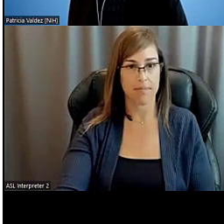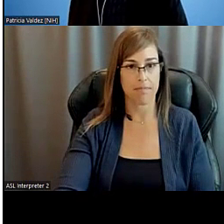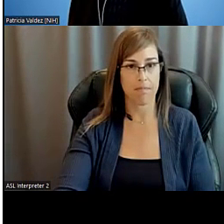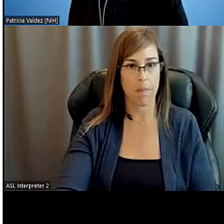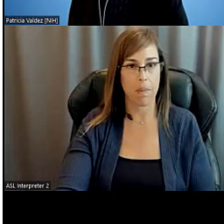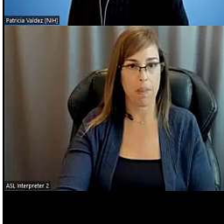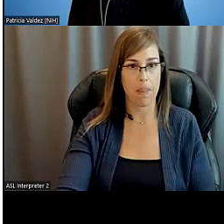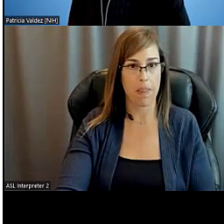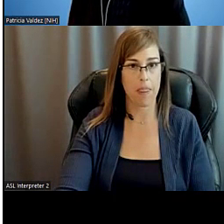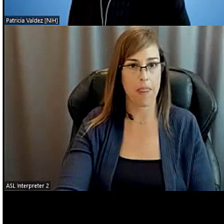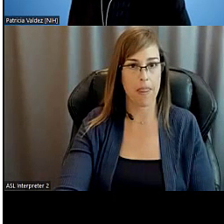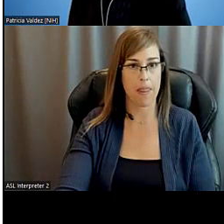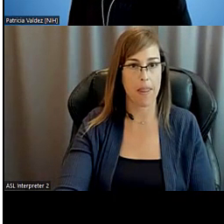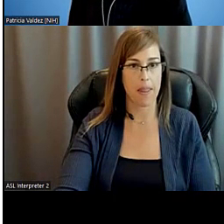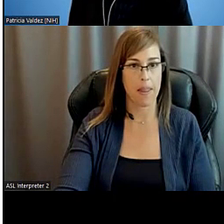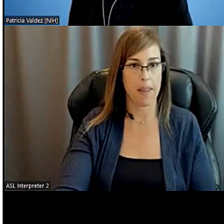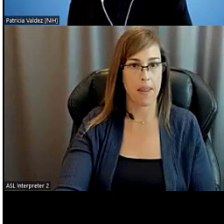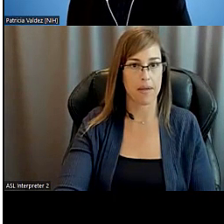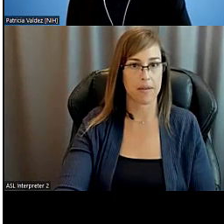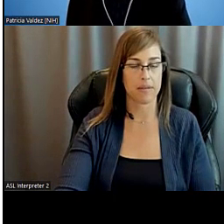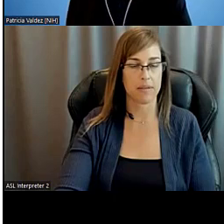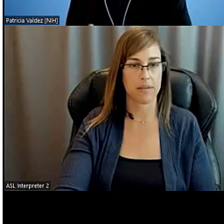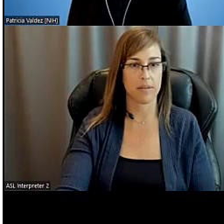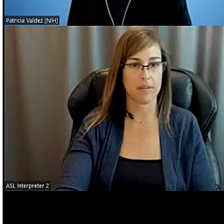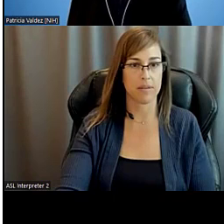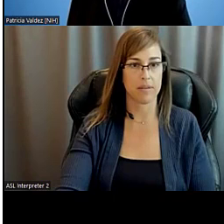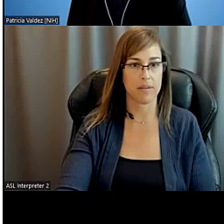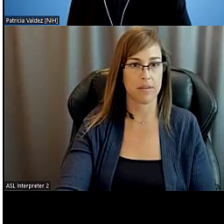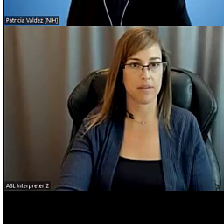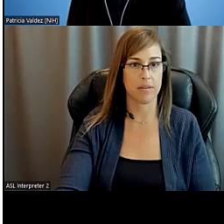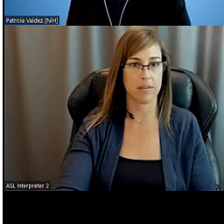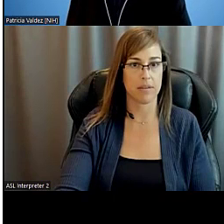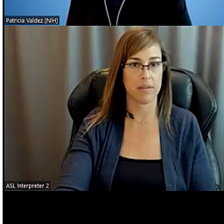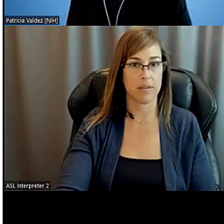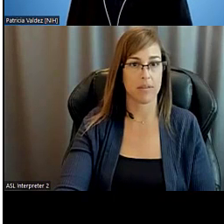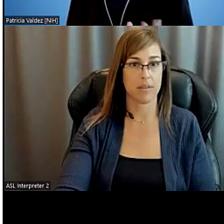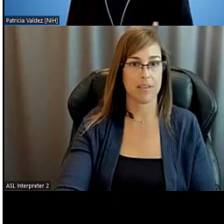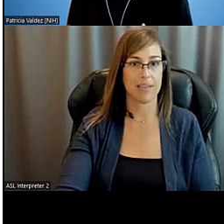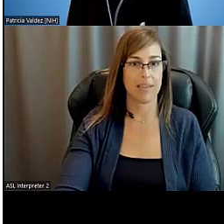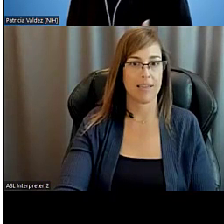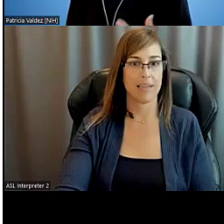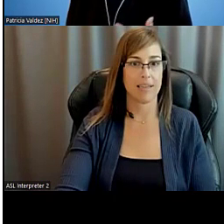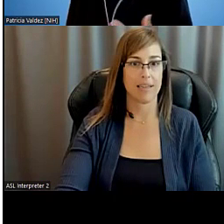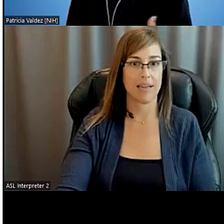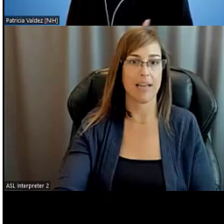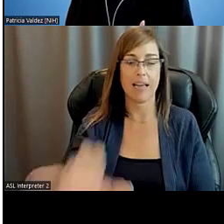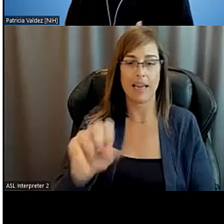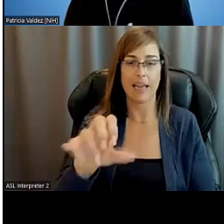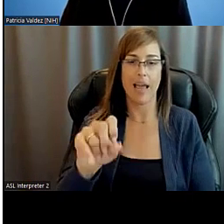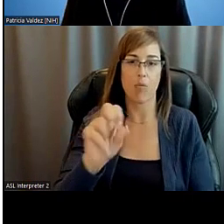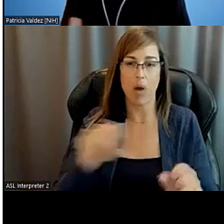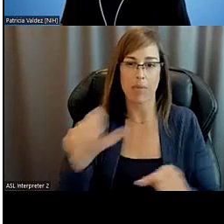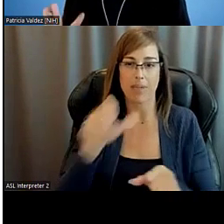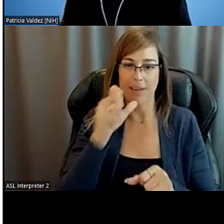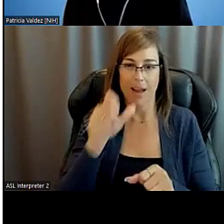Okay. Okay. And yeah, likely ..depending .. We probably wouldn't put the postdoc as a PI,